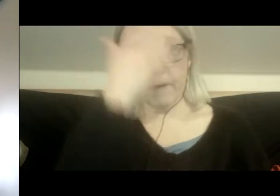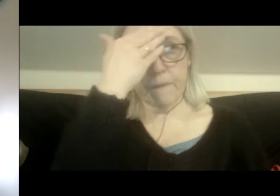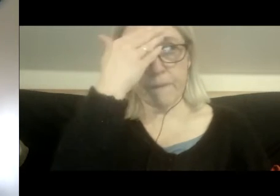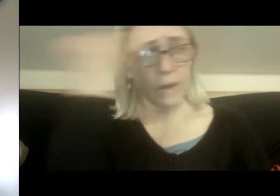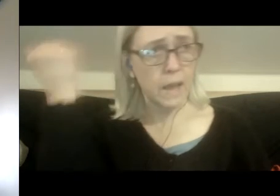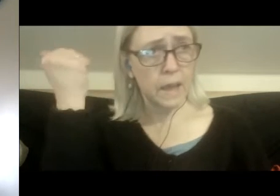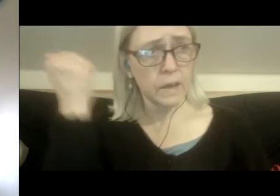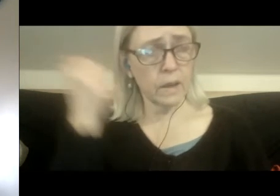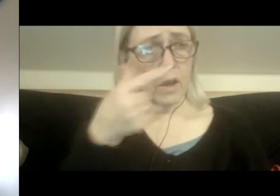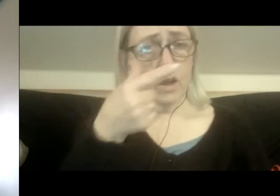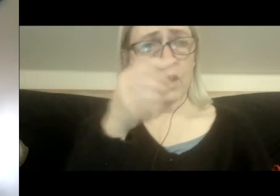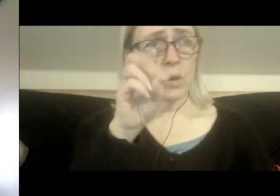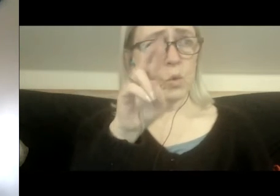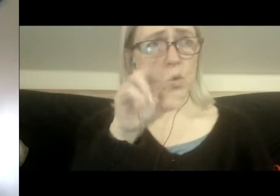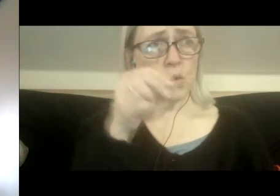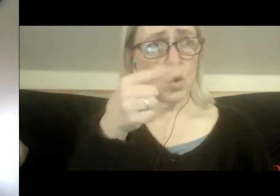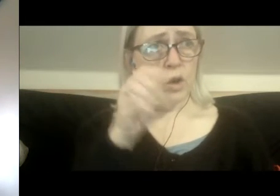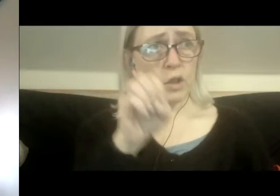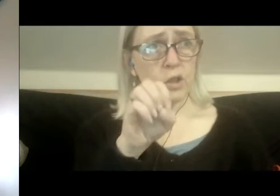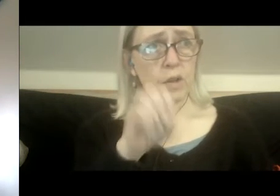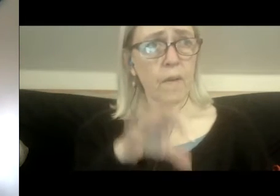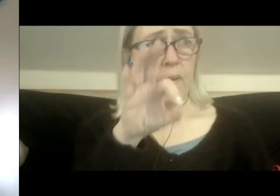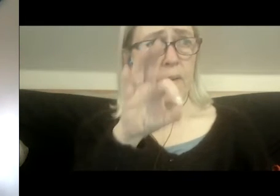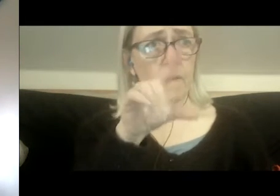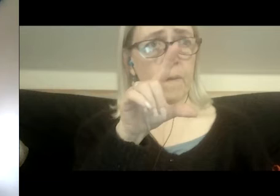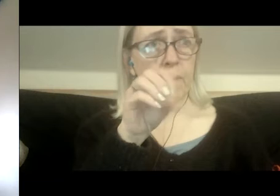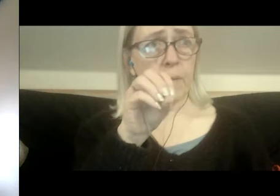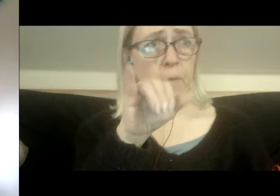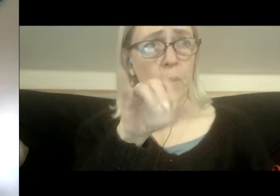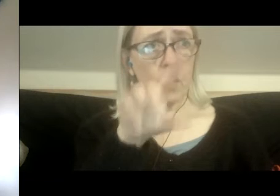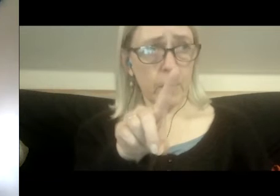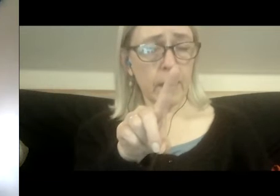I happen to find myself to be the only person of color in my department, in my division,